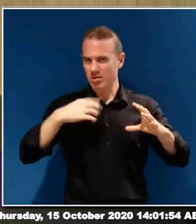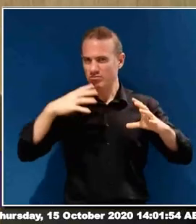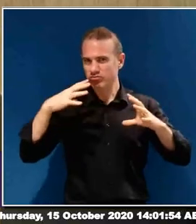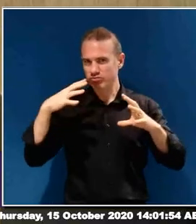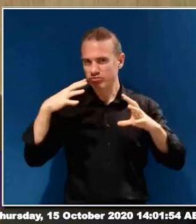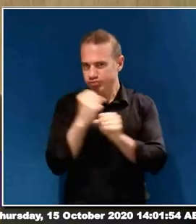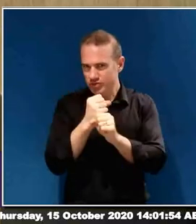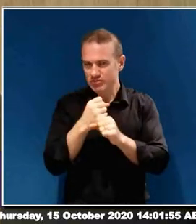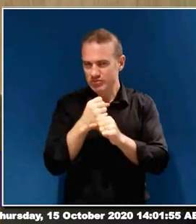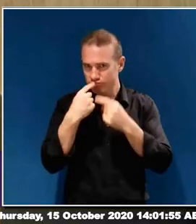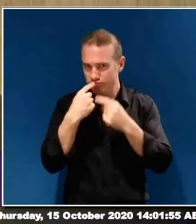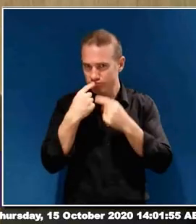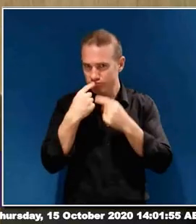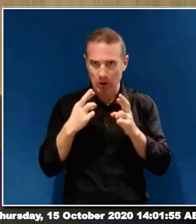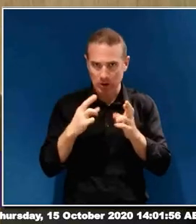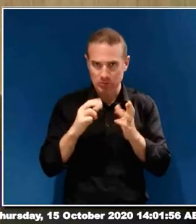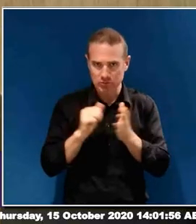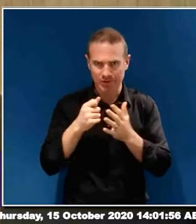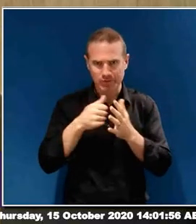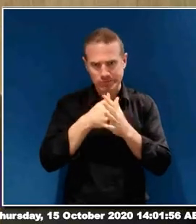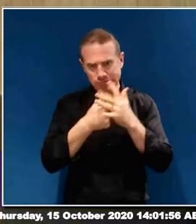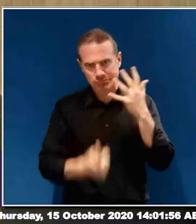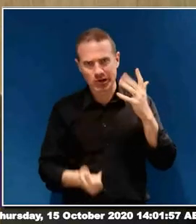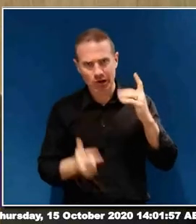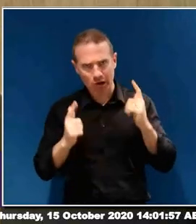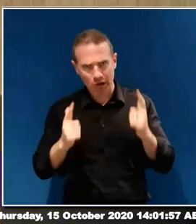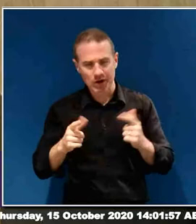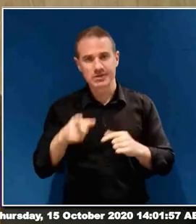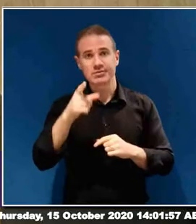You worked as a secondary school art teacher, then a teacher